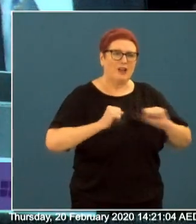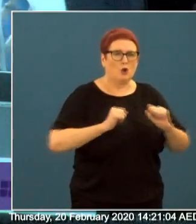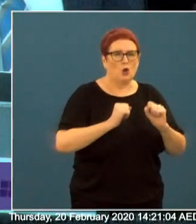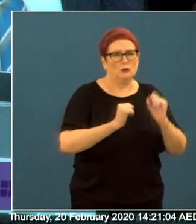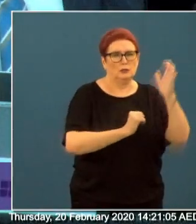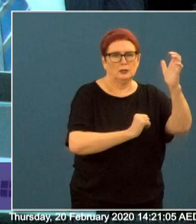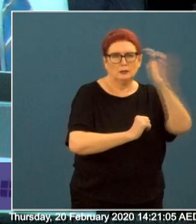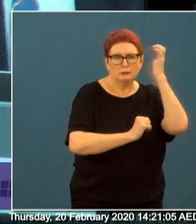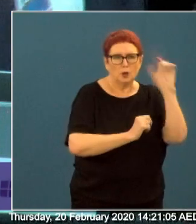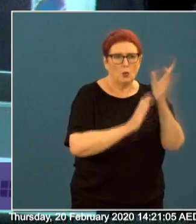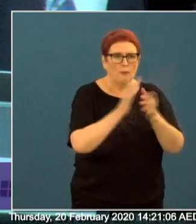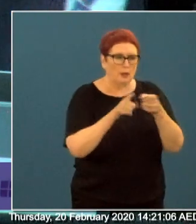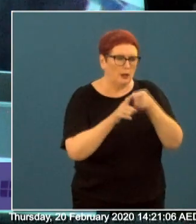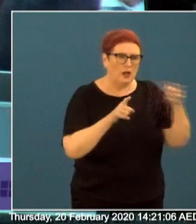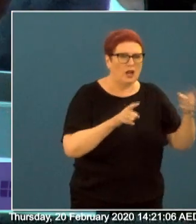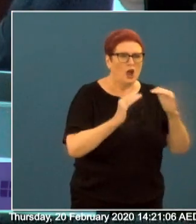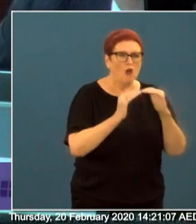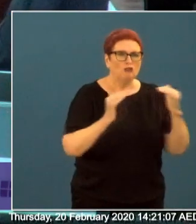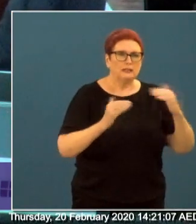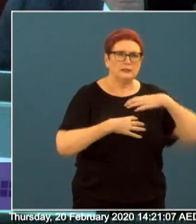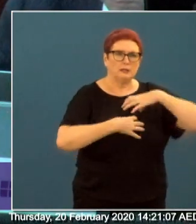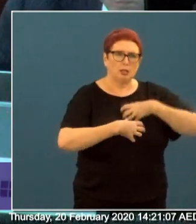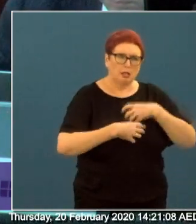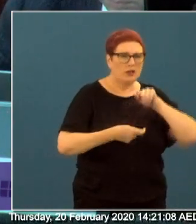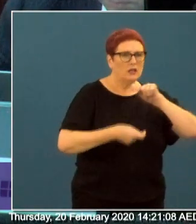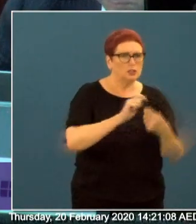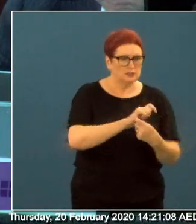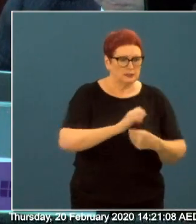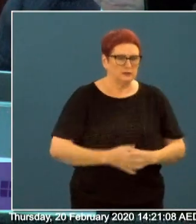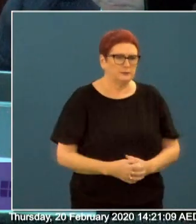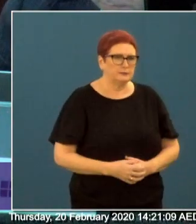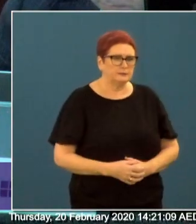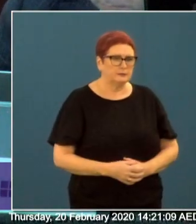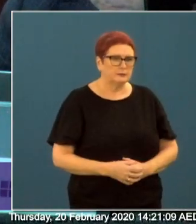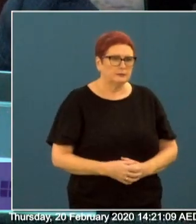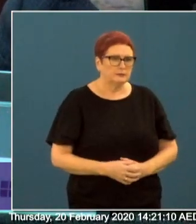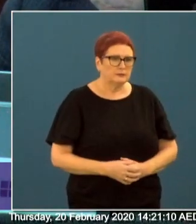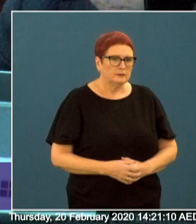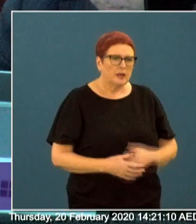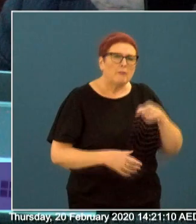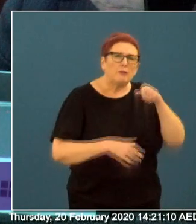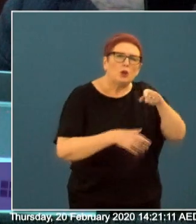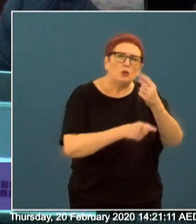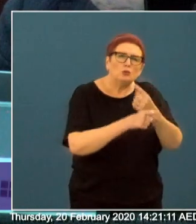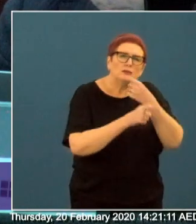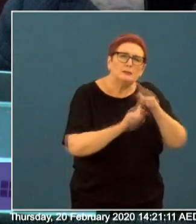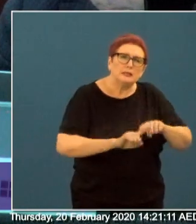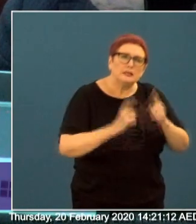but I think you're using that in a way that reflects the objectives of some legislation in the United Kingdom,